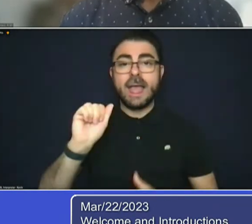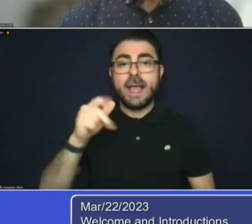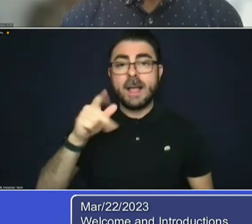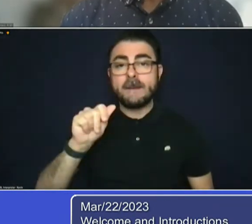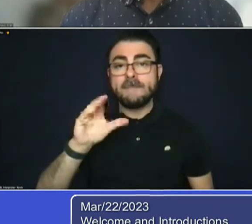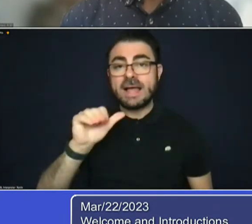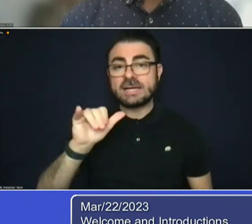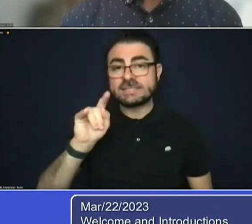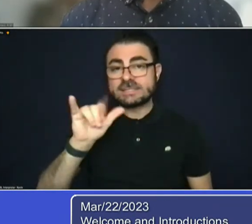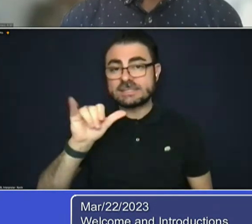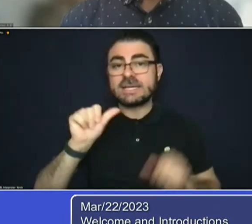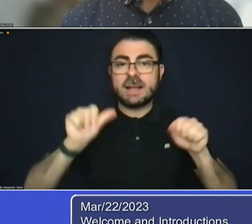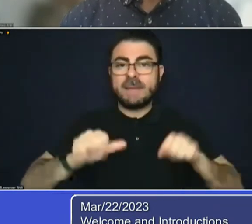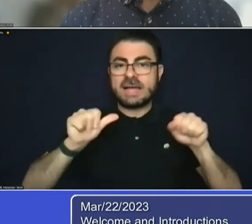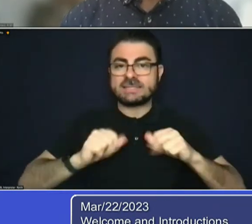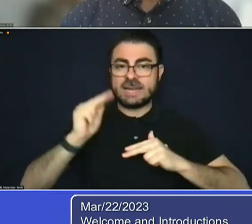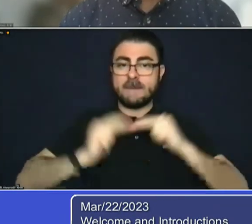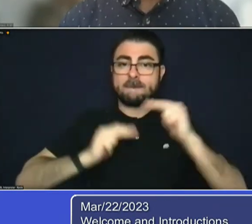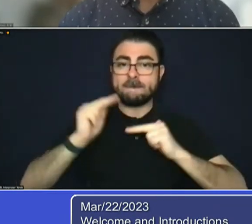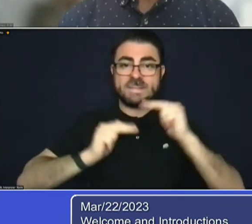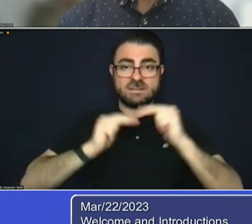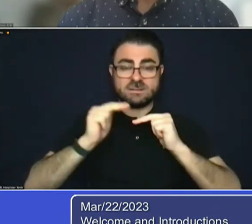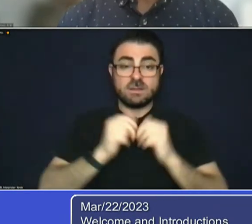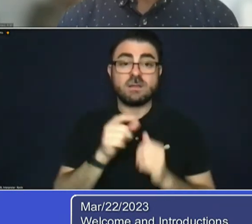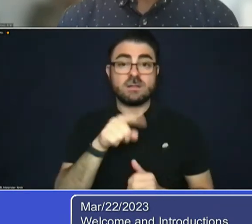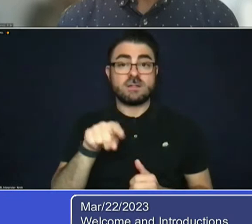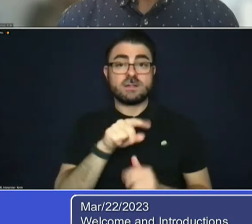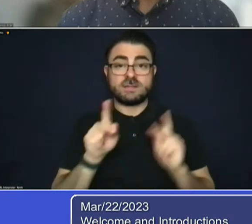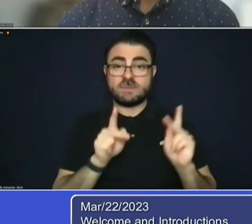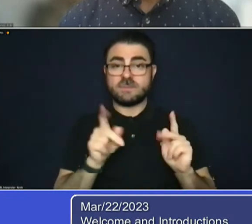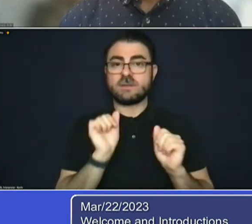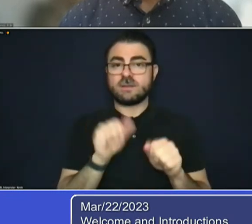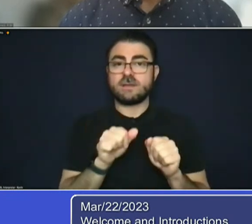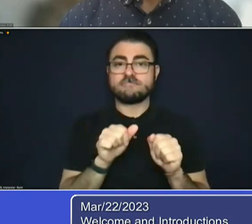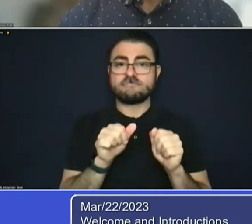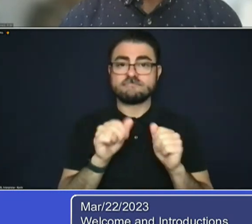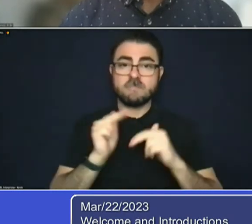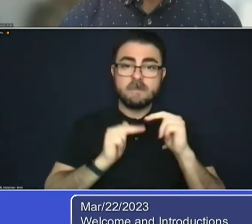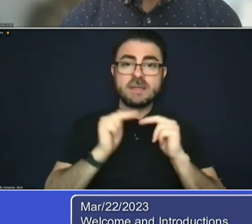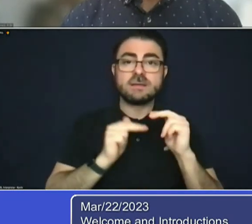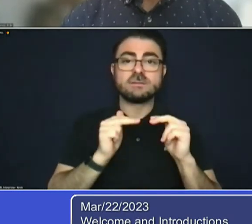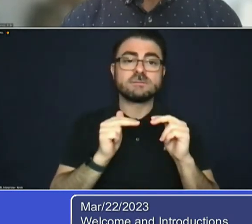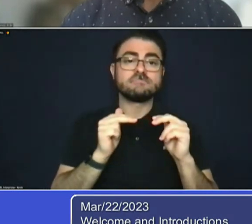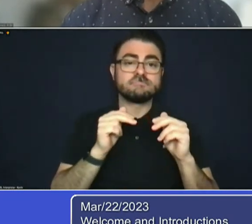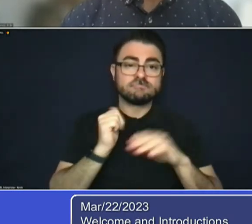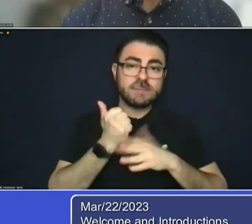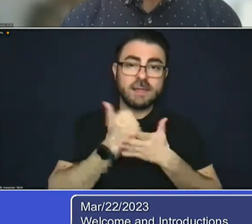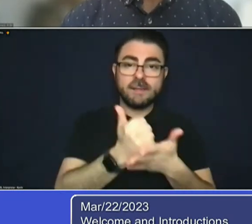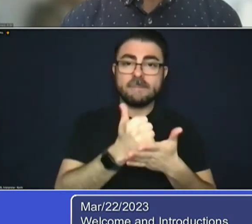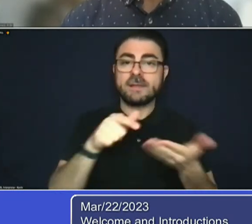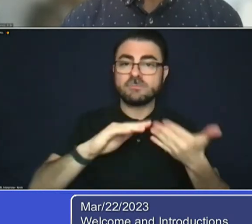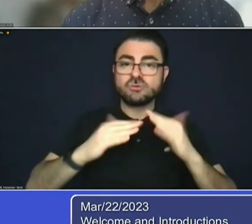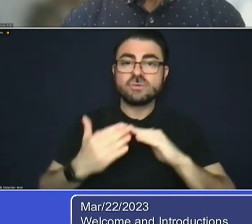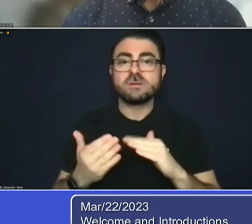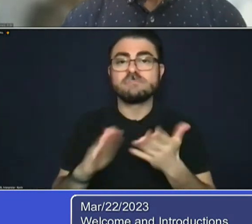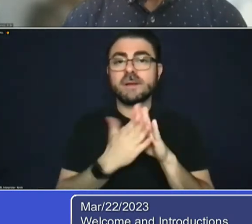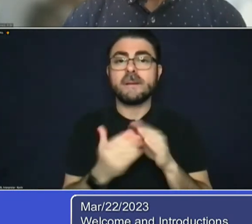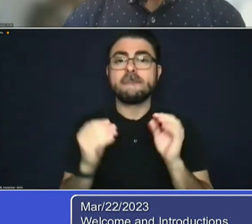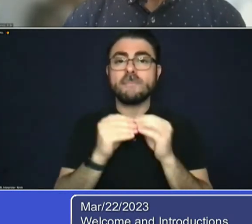BUILDING. THEY CAN COMPLETE AND MAKE THESE